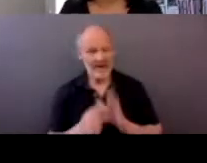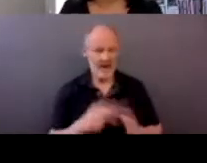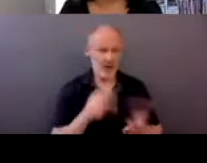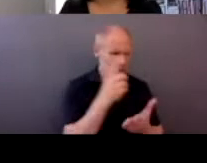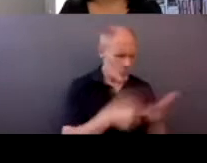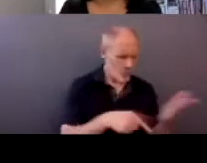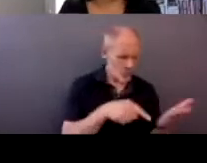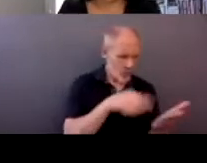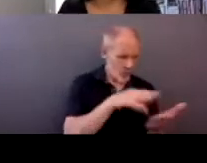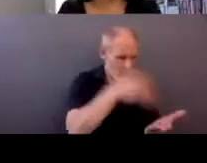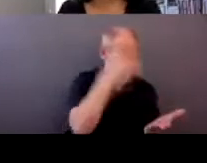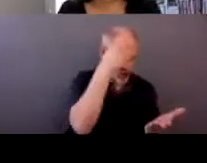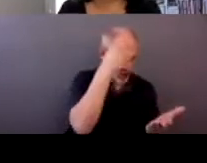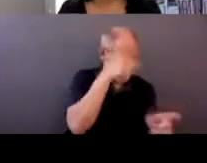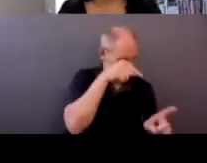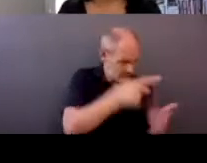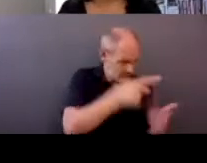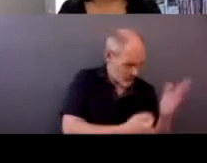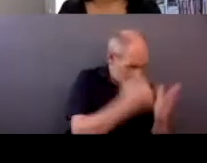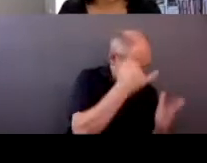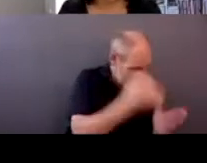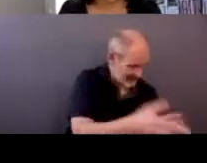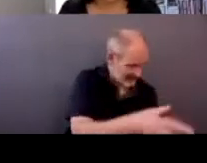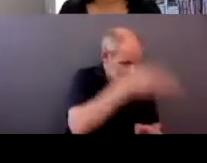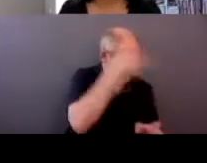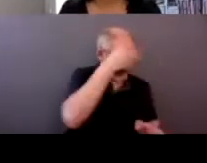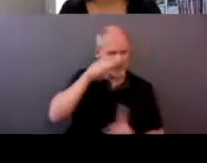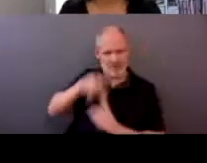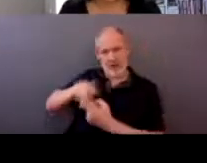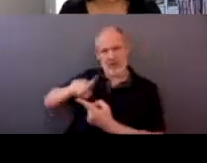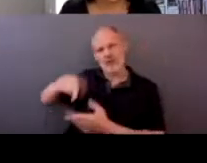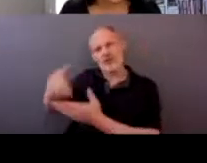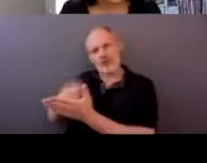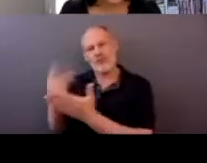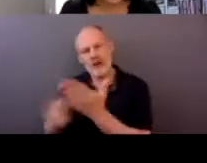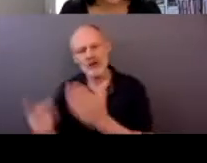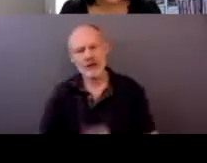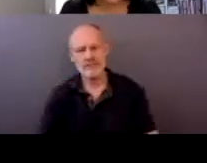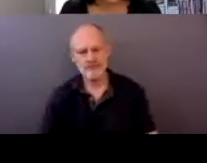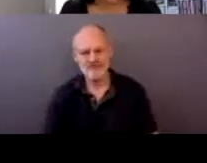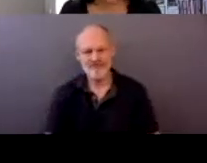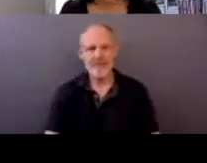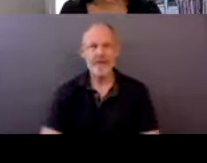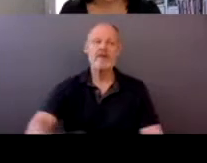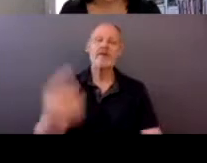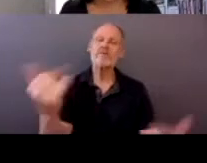In terms of art making, we provide multiple entry points, trying to get people in different